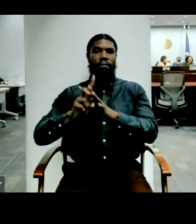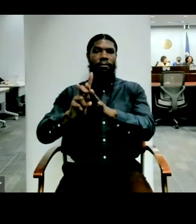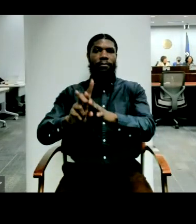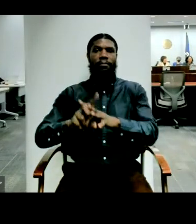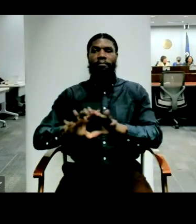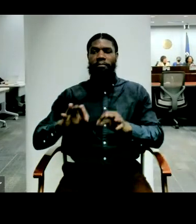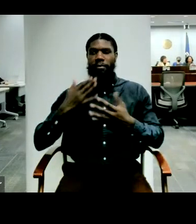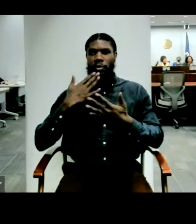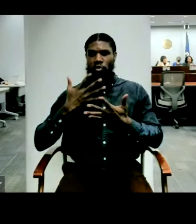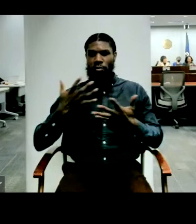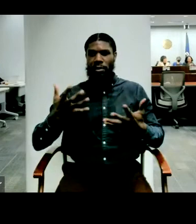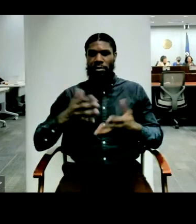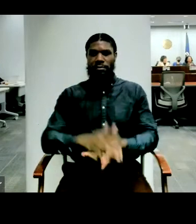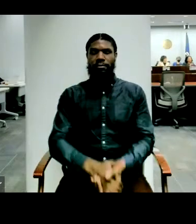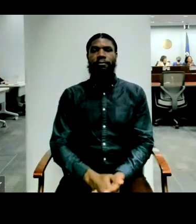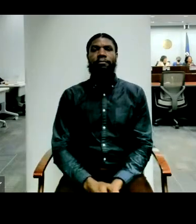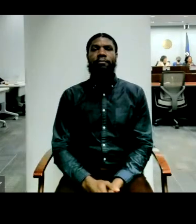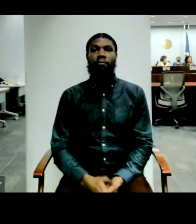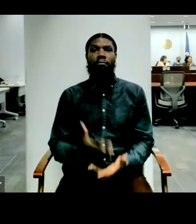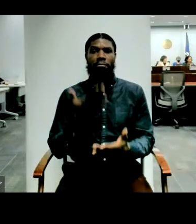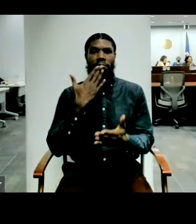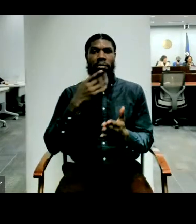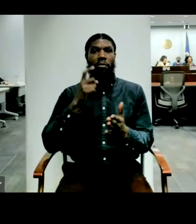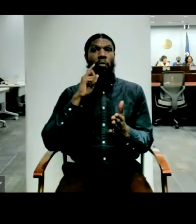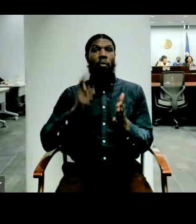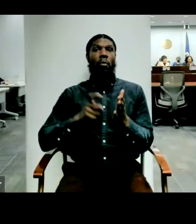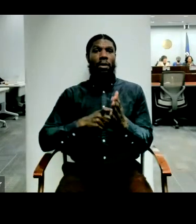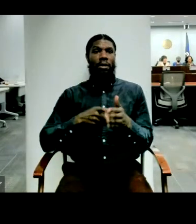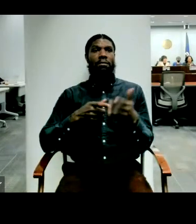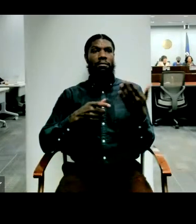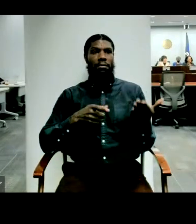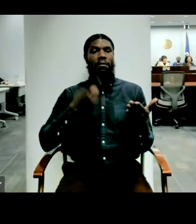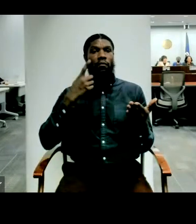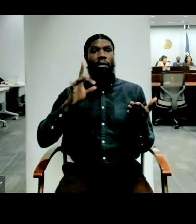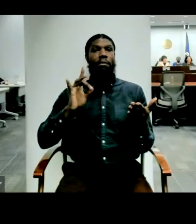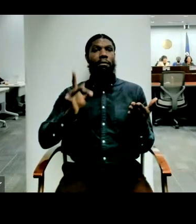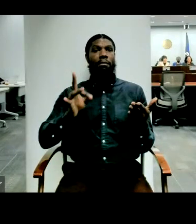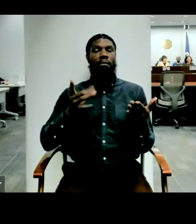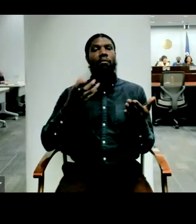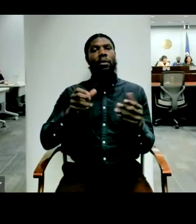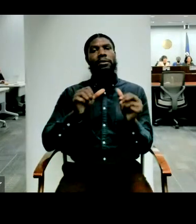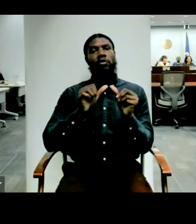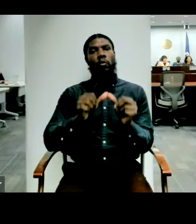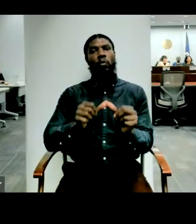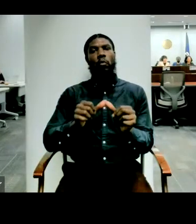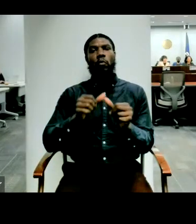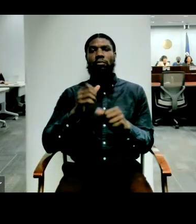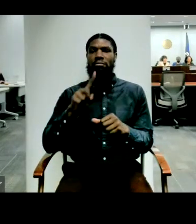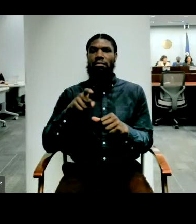Thank you and I recognized myself for eight minutes. I wanted to continuum just to follow-up